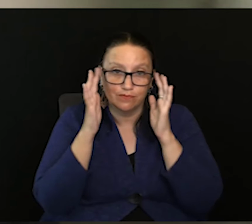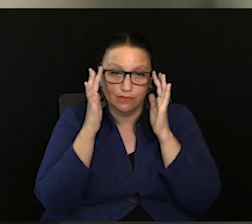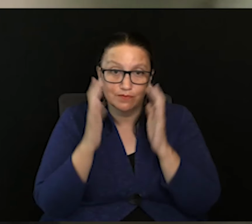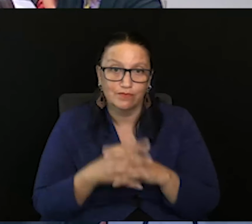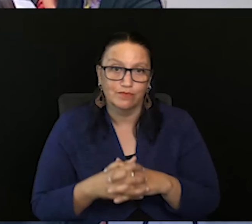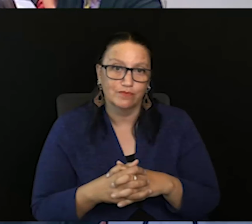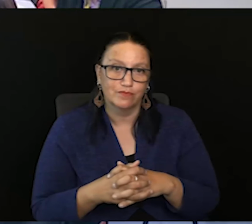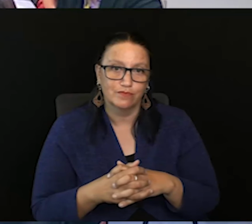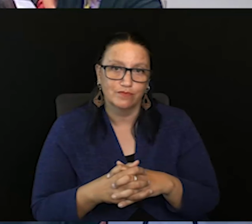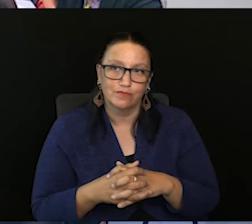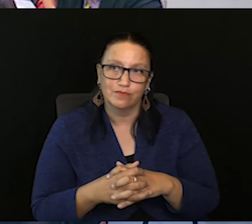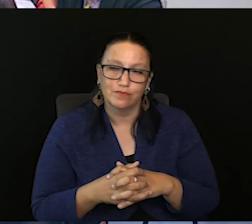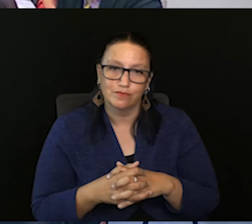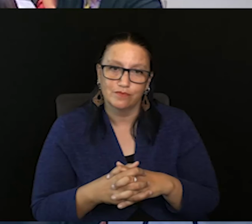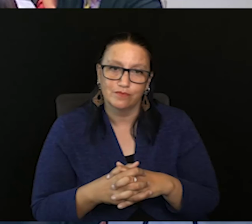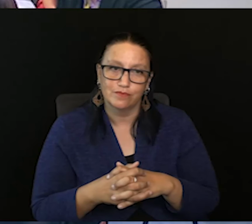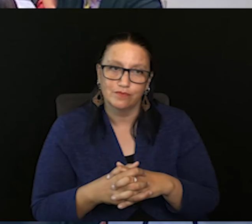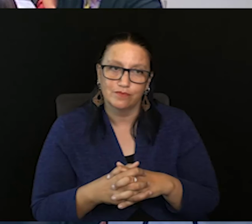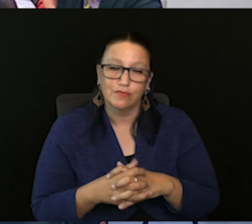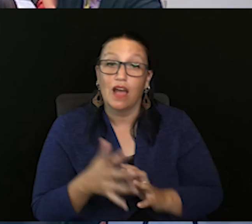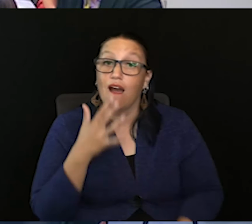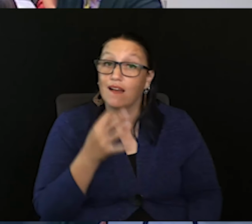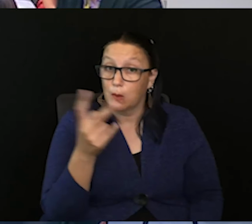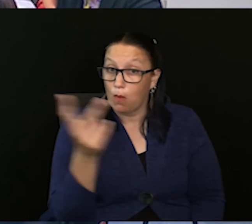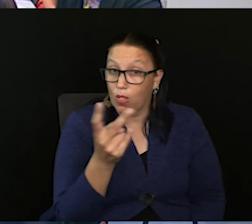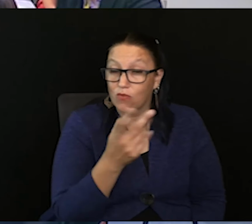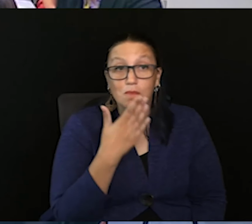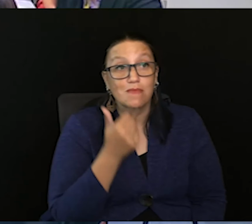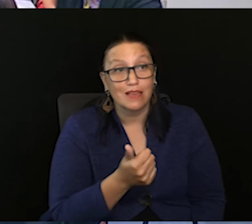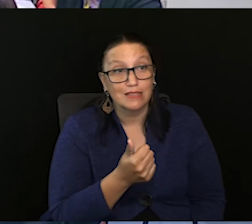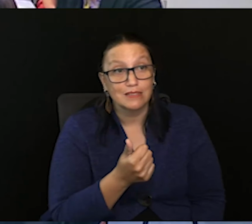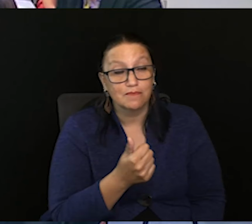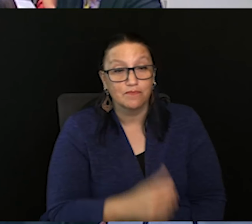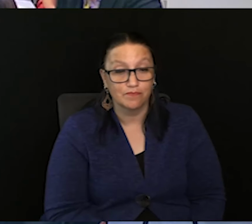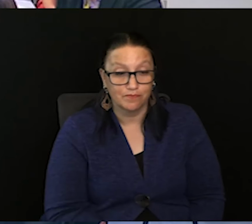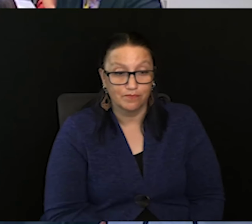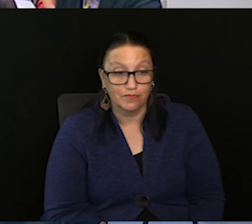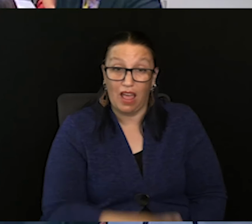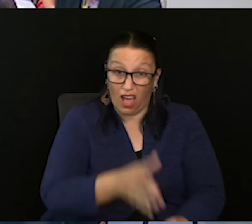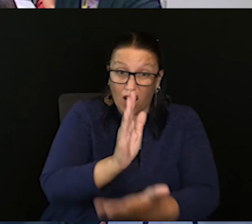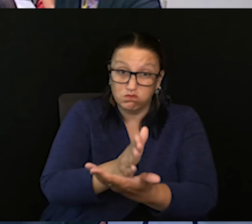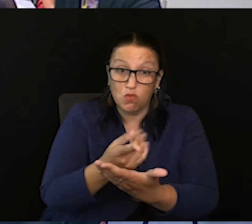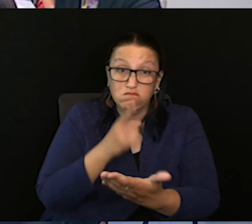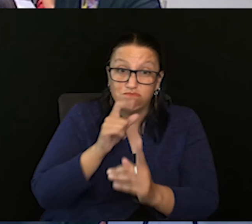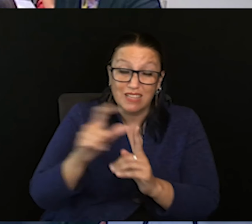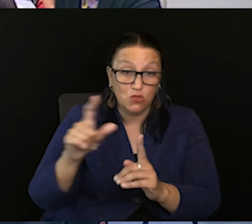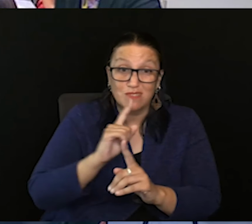Thanks, Minister. Just for complete clarity, can you and Professor Skerritt say that there's been no requisitioning,